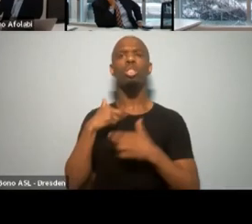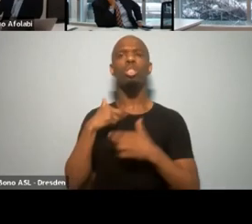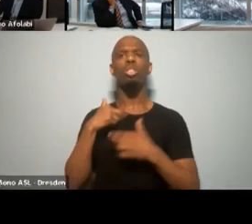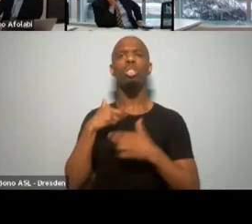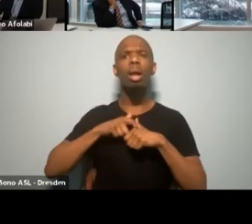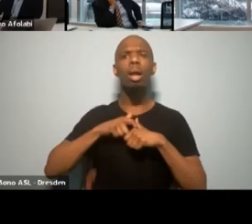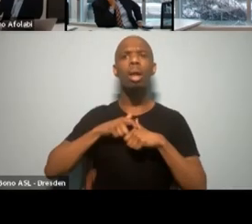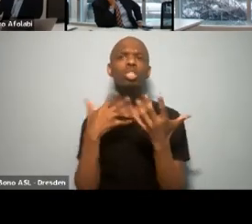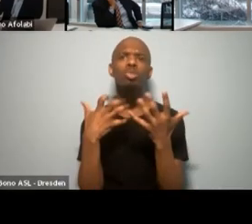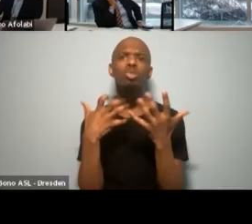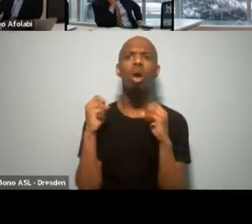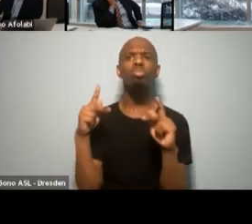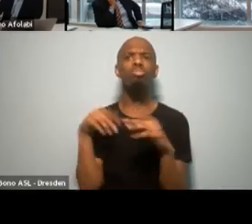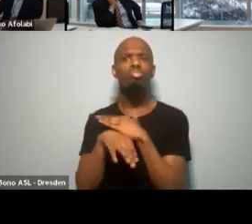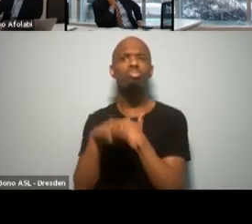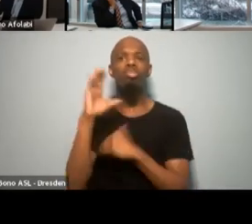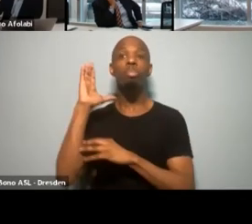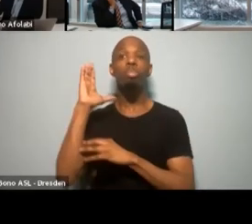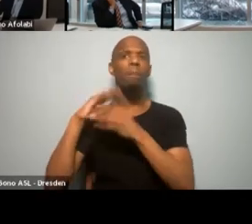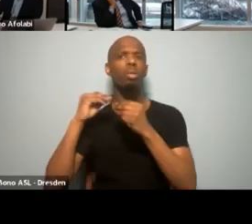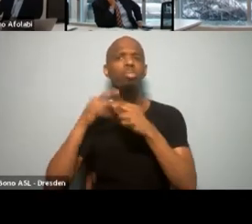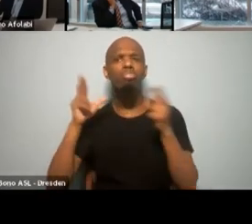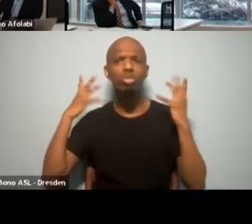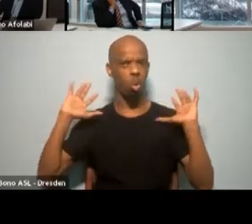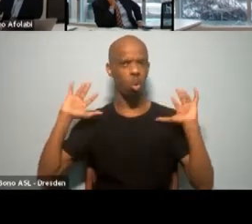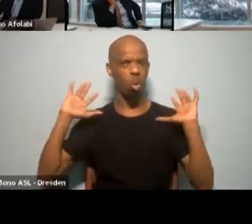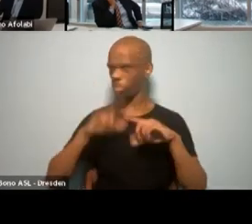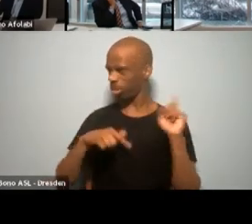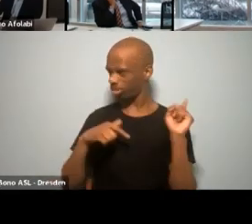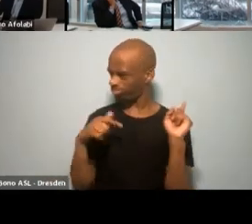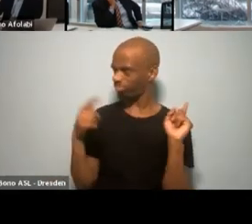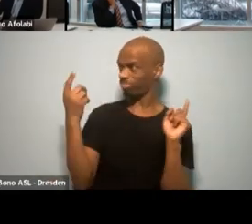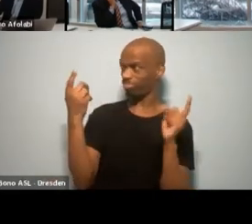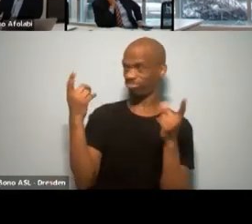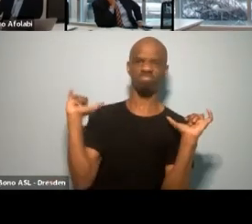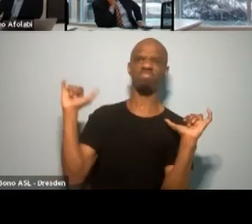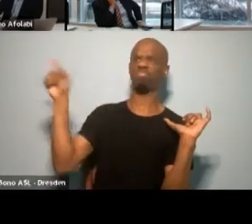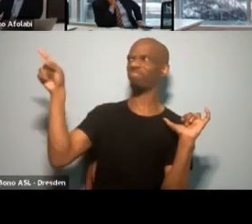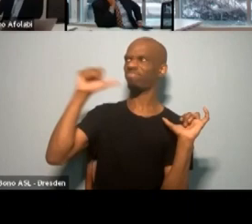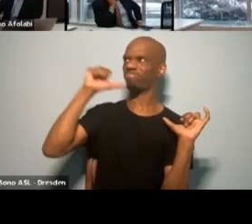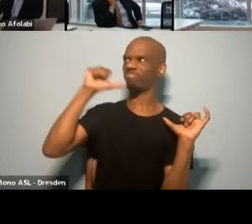So there's institutional challenges that impede access to this information.